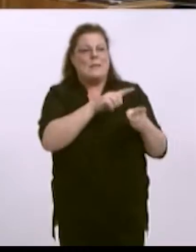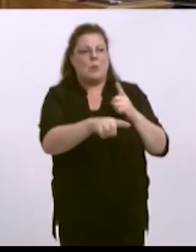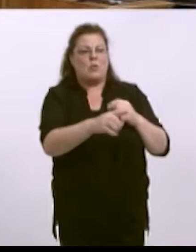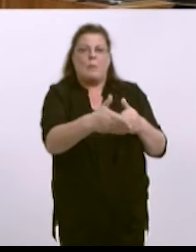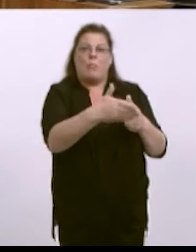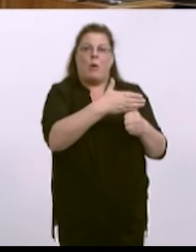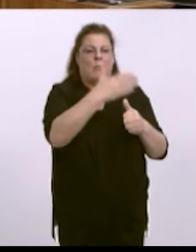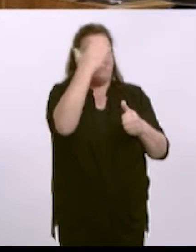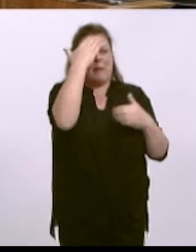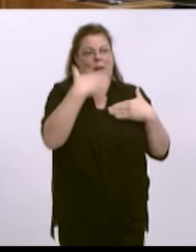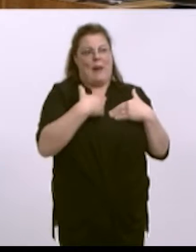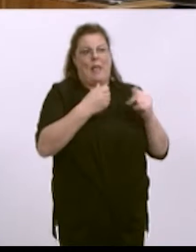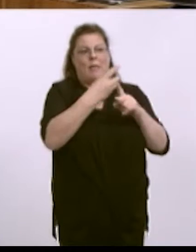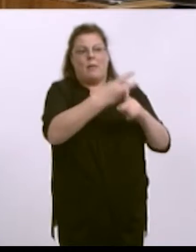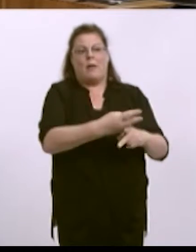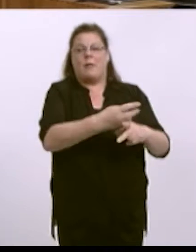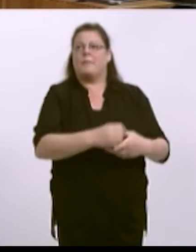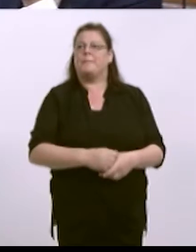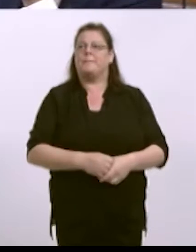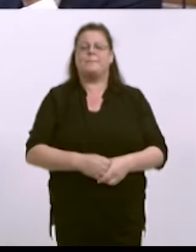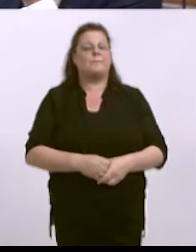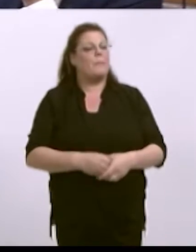Carwyn Jones: We know how important it is to have support services for people when theyíre